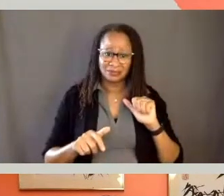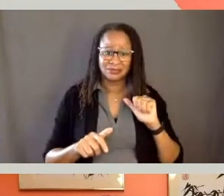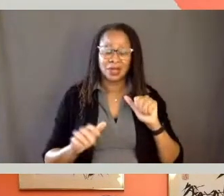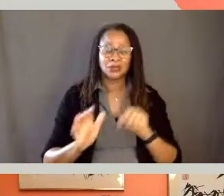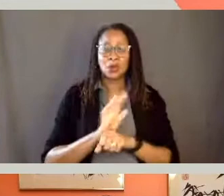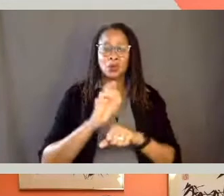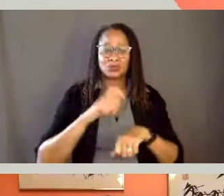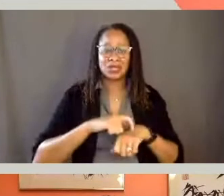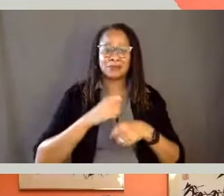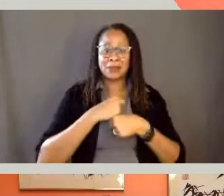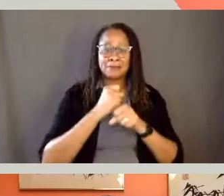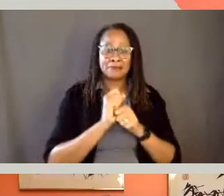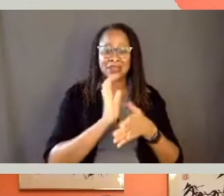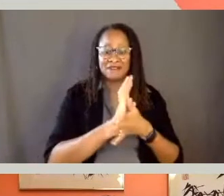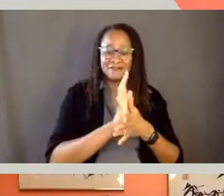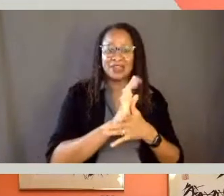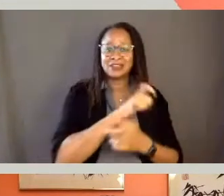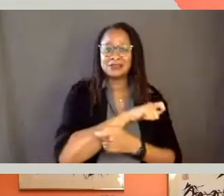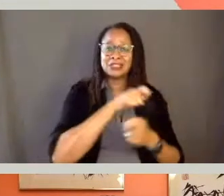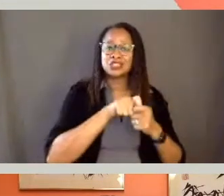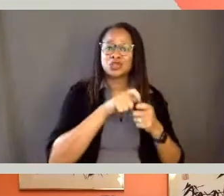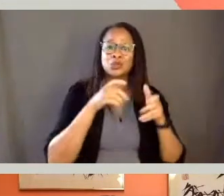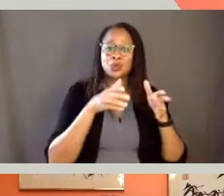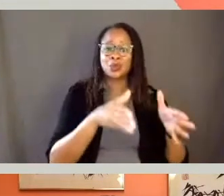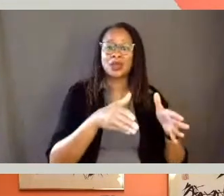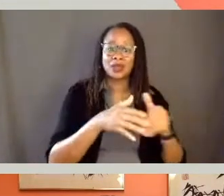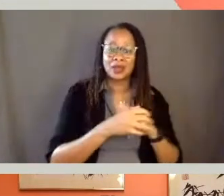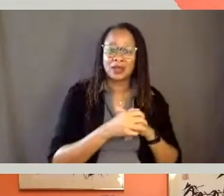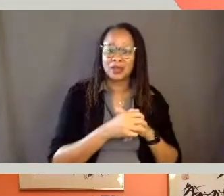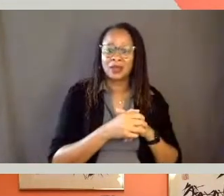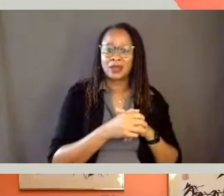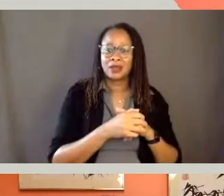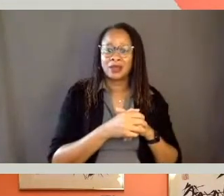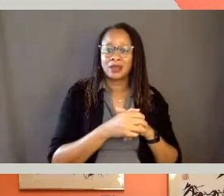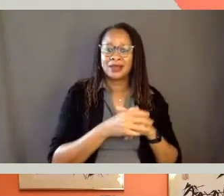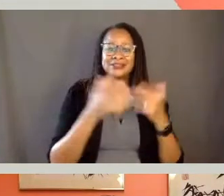we were trying to make the film in a certain way, and then it was a complete change.